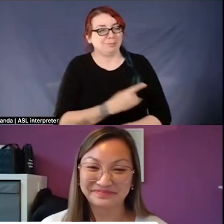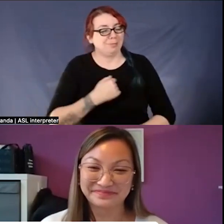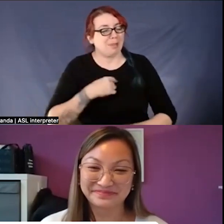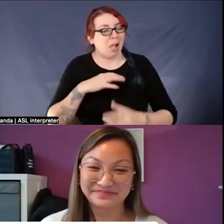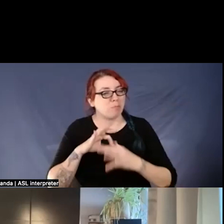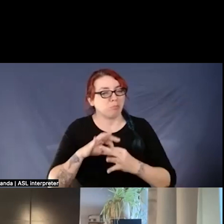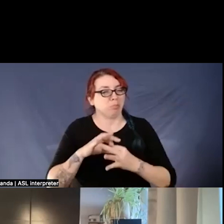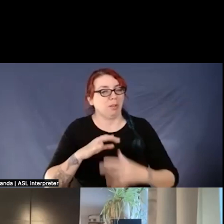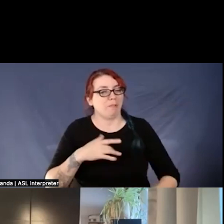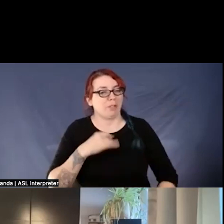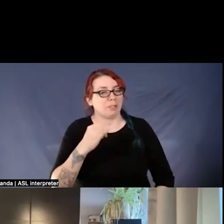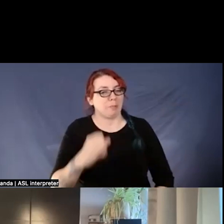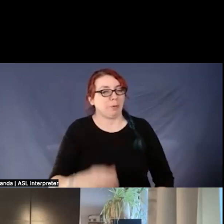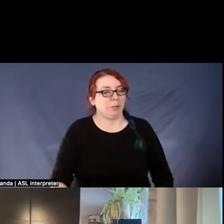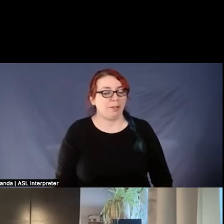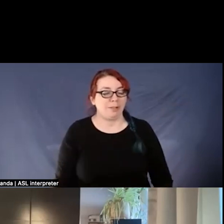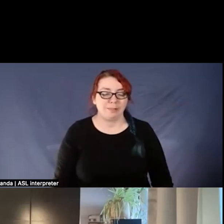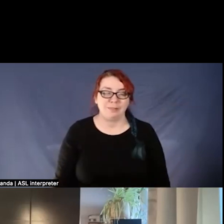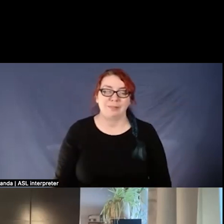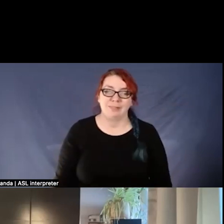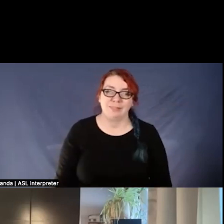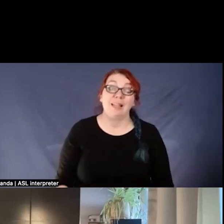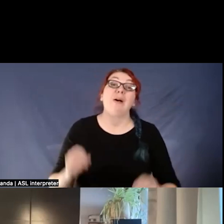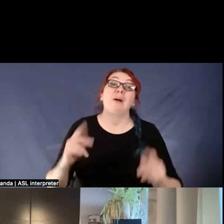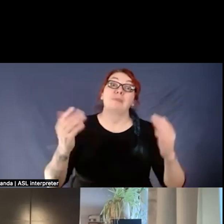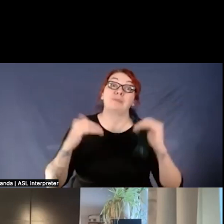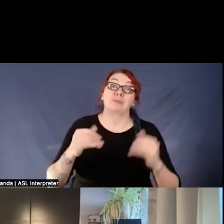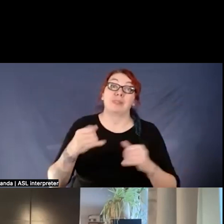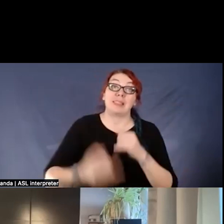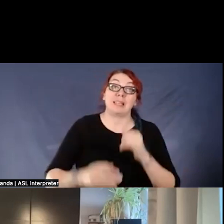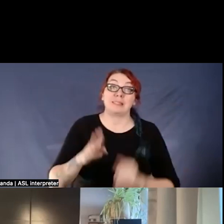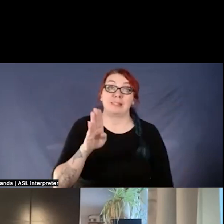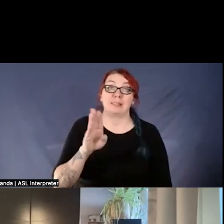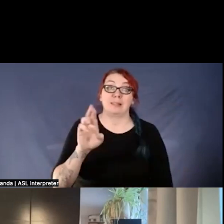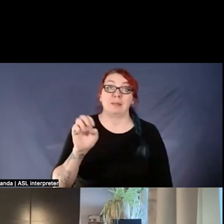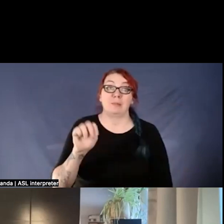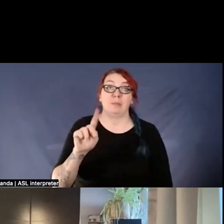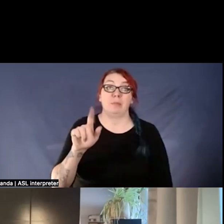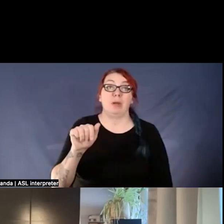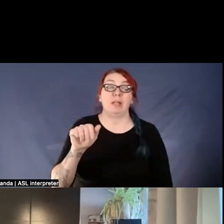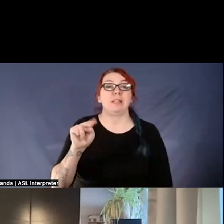And last up we have Brendan Flattery. Brendan has worked with book metadata in various roles